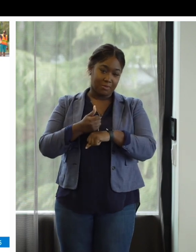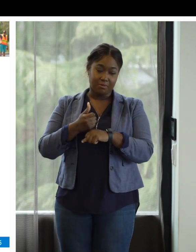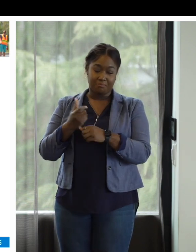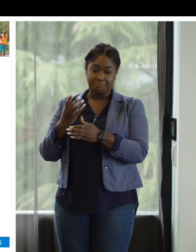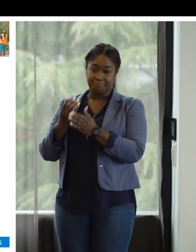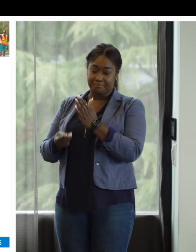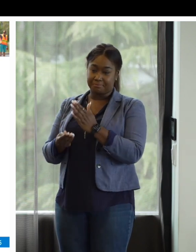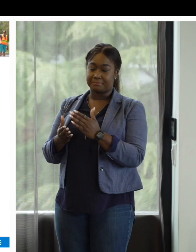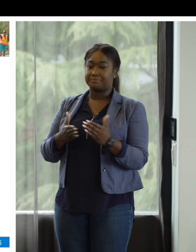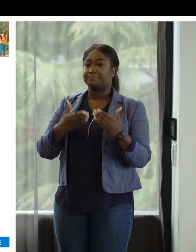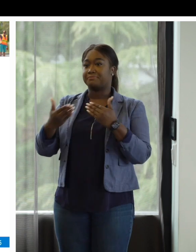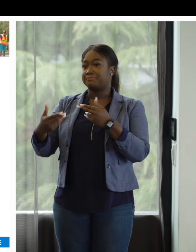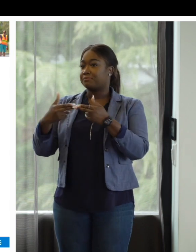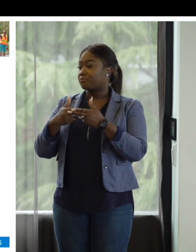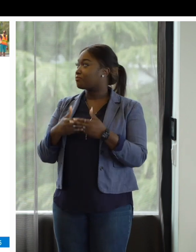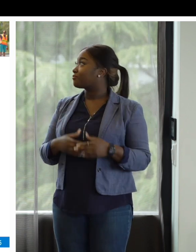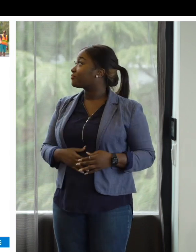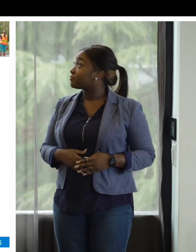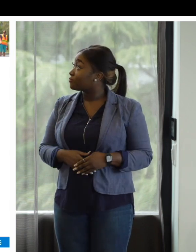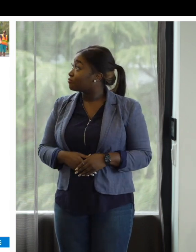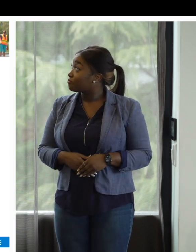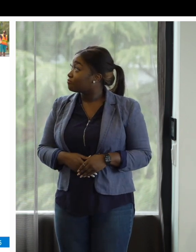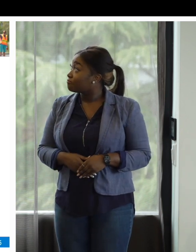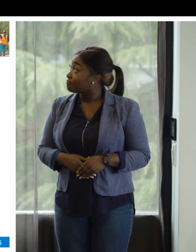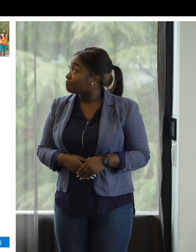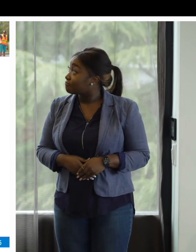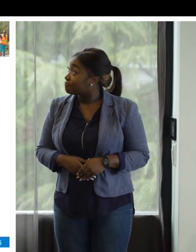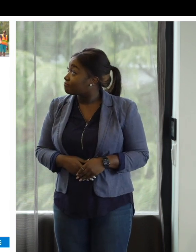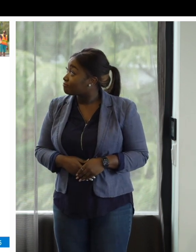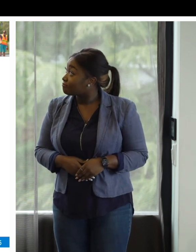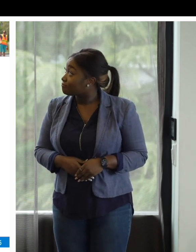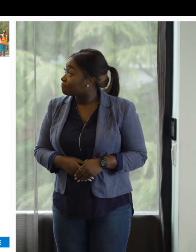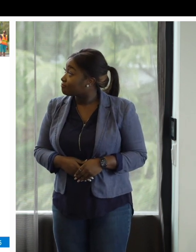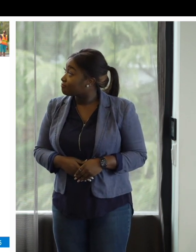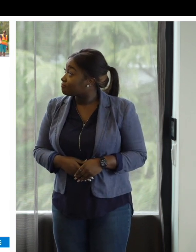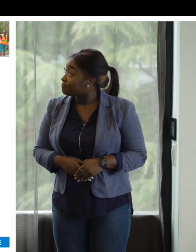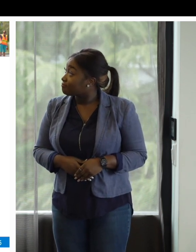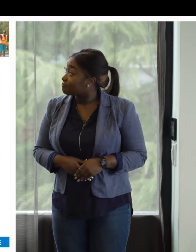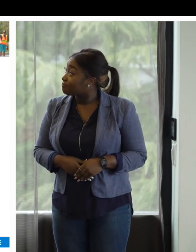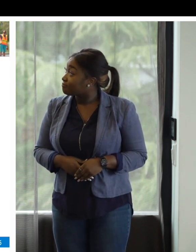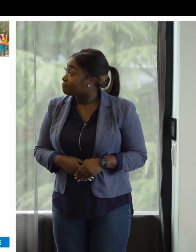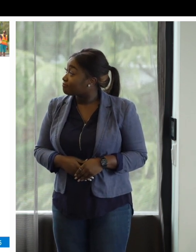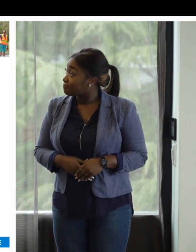. . . And for complete streets, we looked at kind